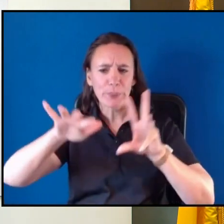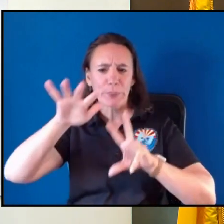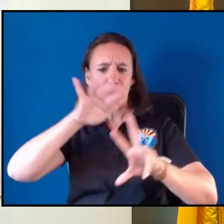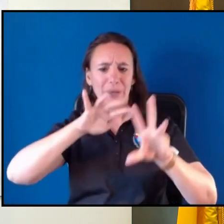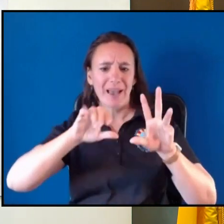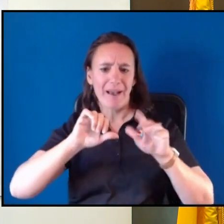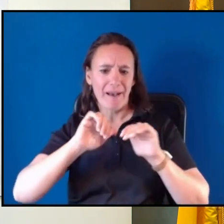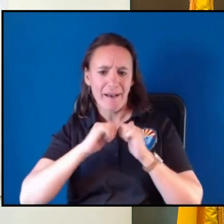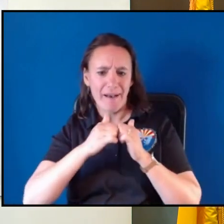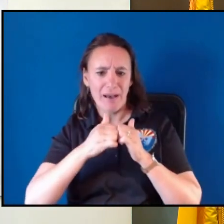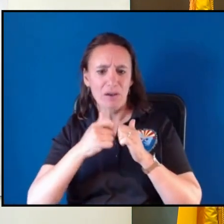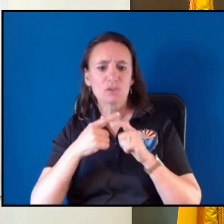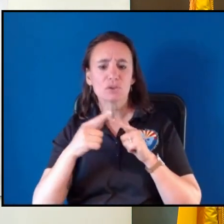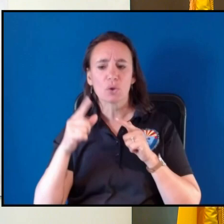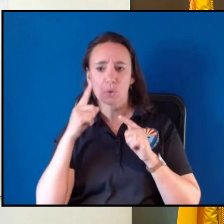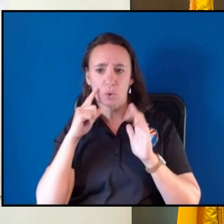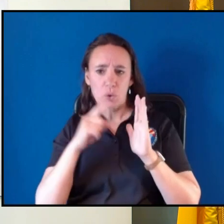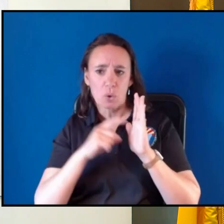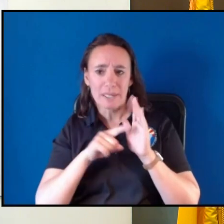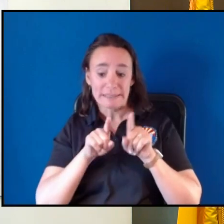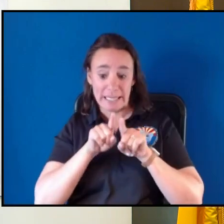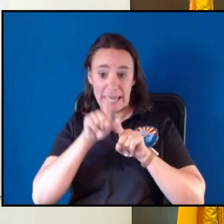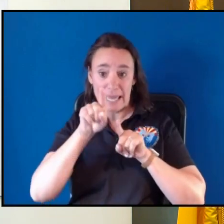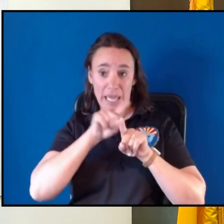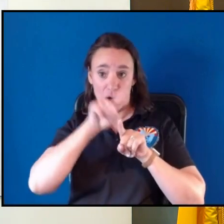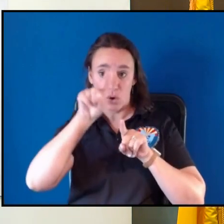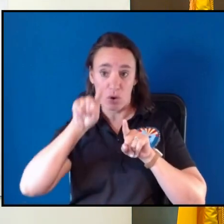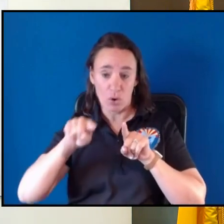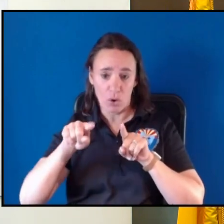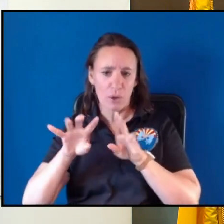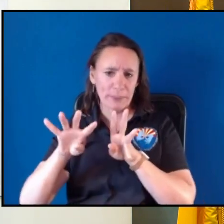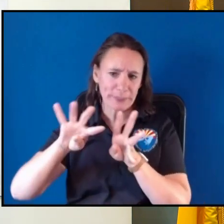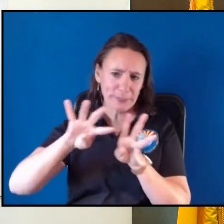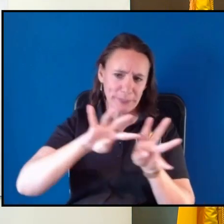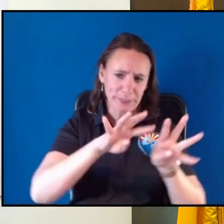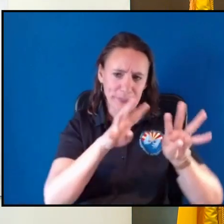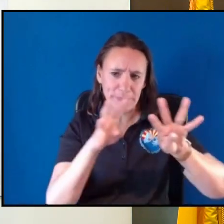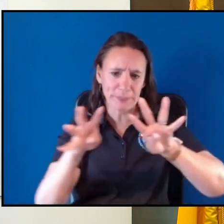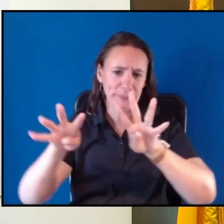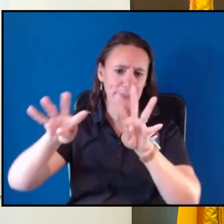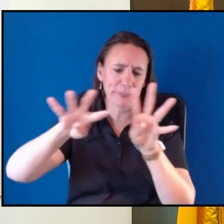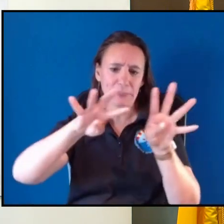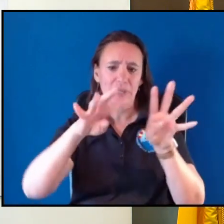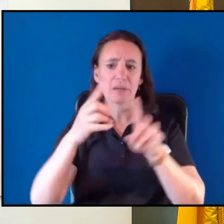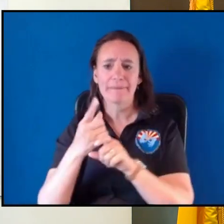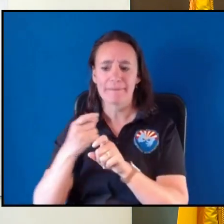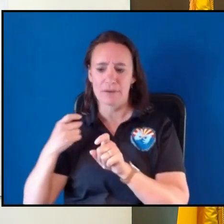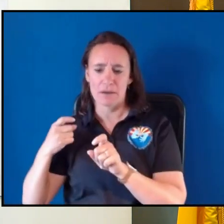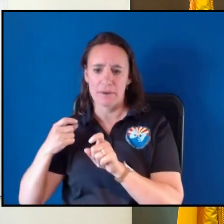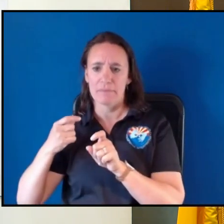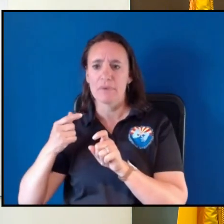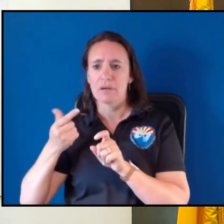So, what's happening, is off the Gulf of Mexico, we have this flow. We call that a return flow.